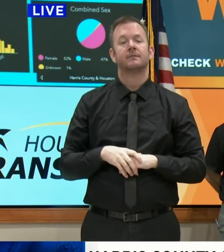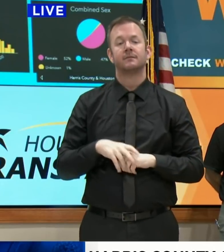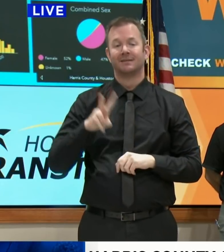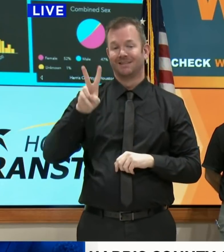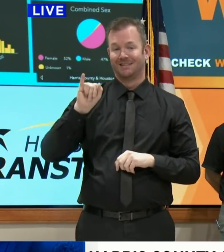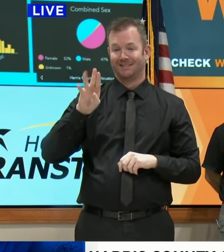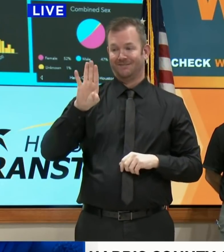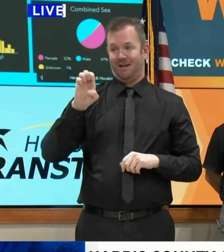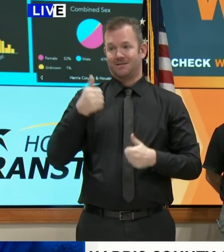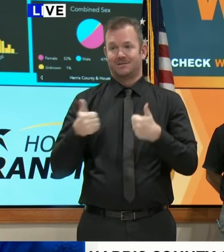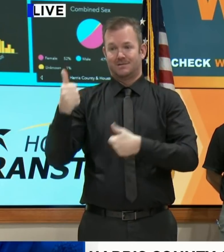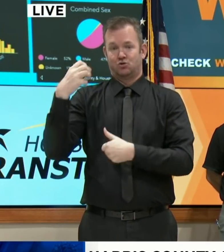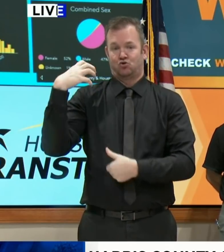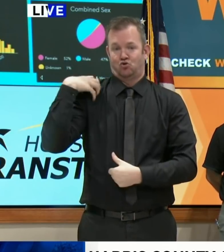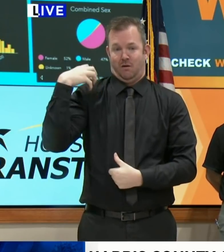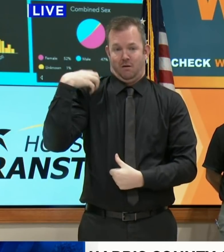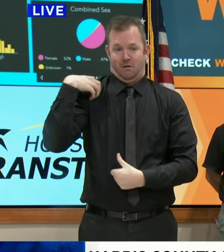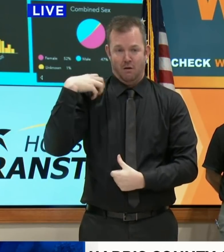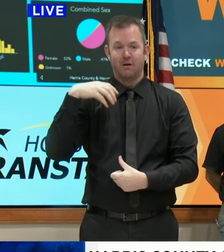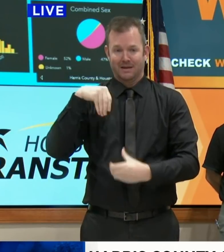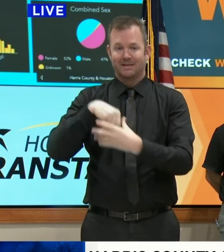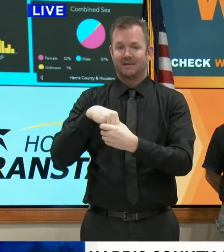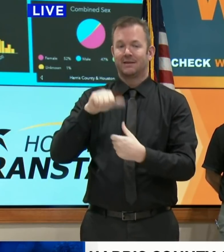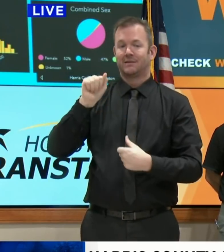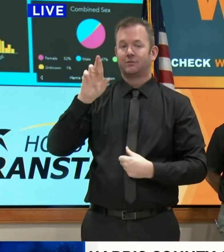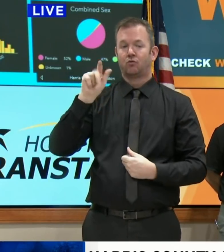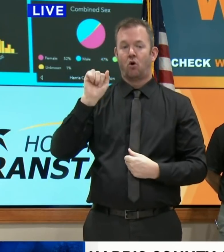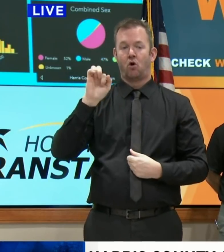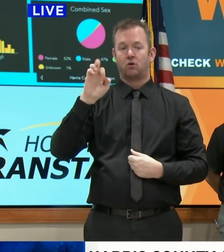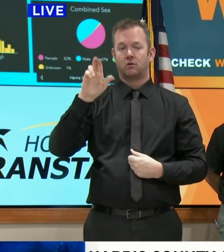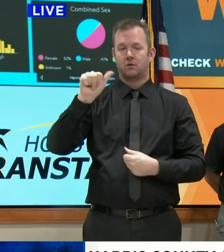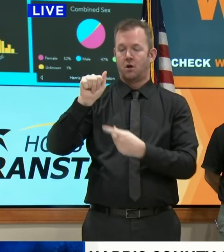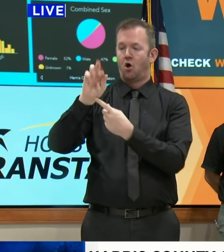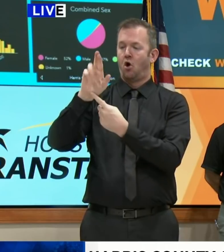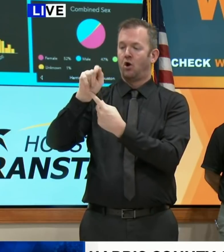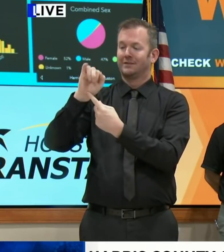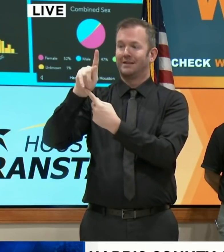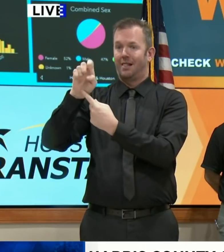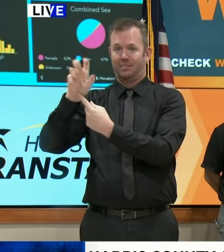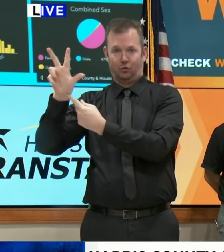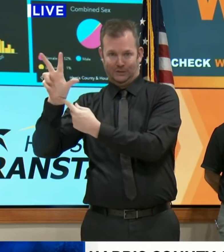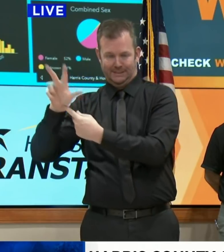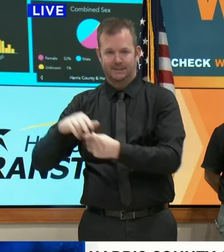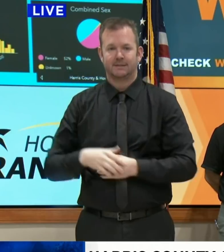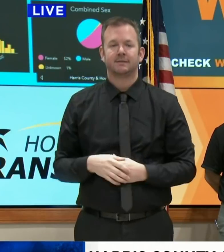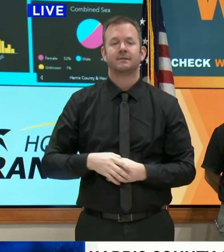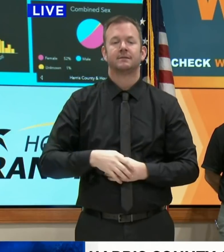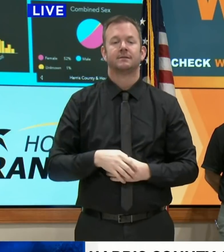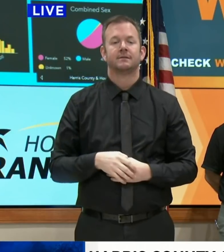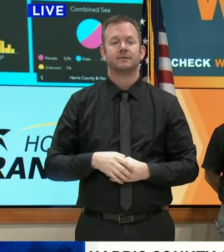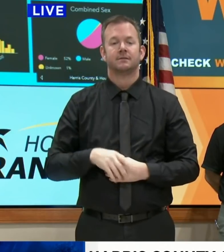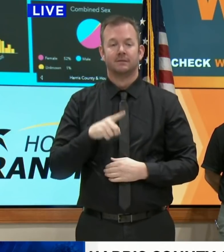delegation, he’s a member of the House Committee on the House Committee on appropriations he’s the appropriations he’s the vice chair of the key